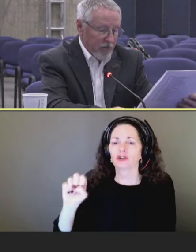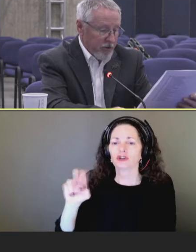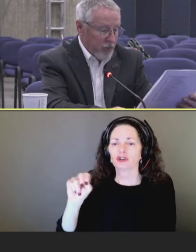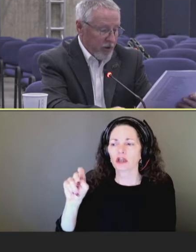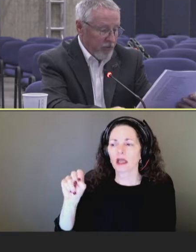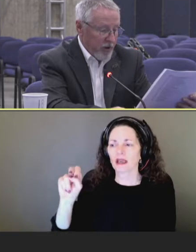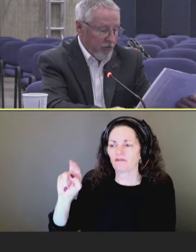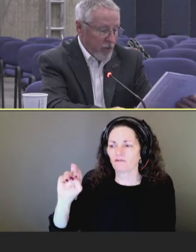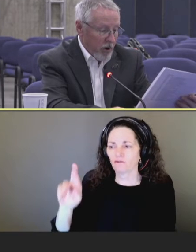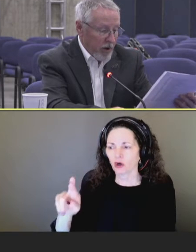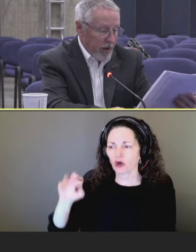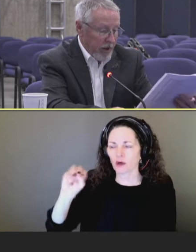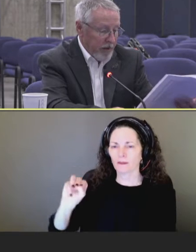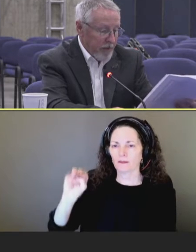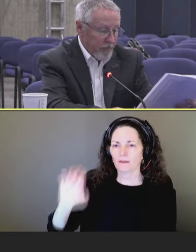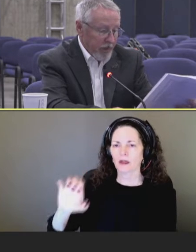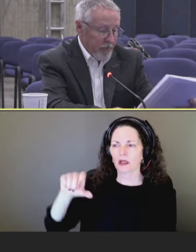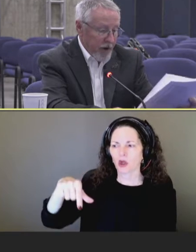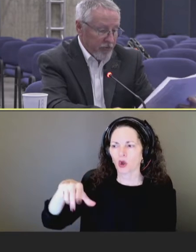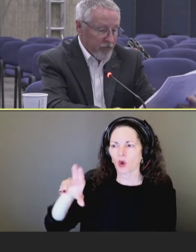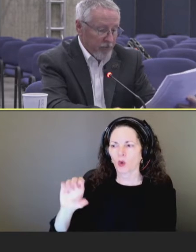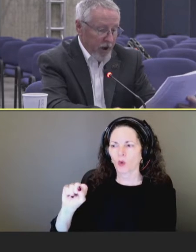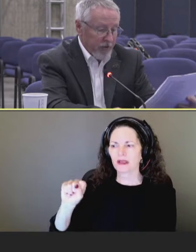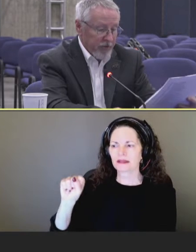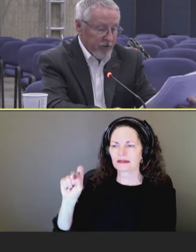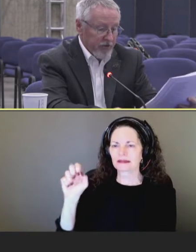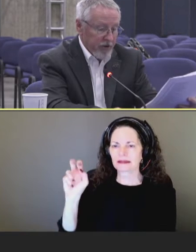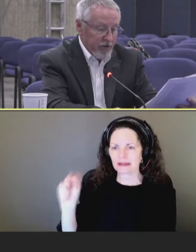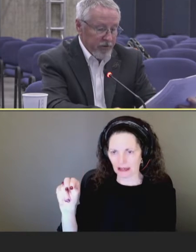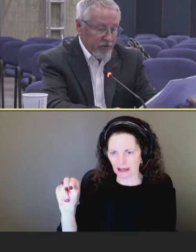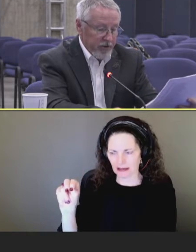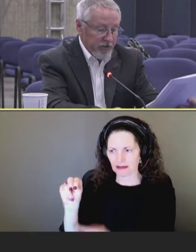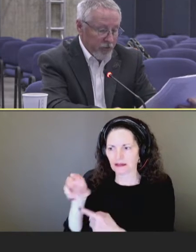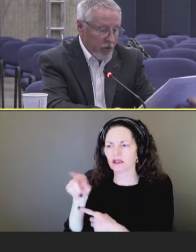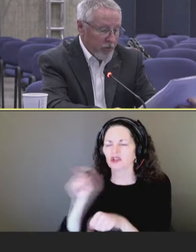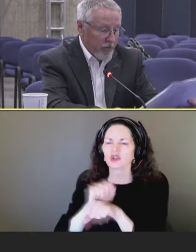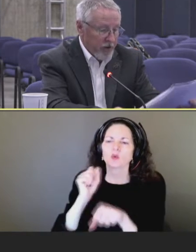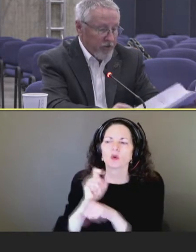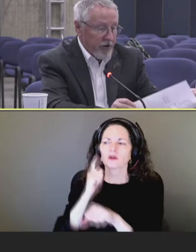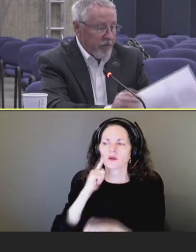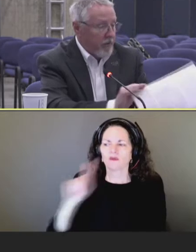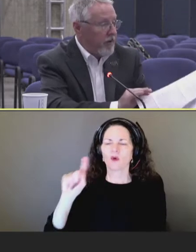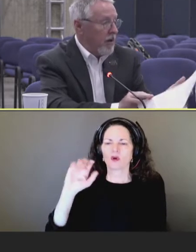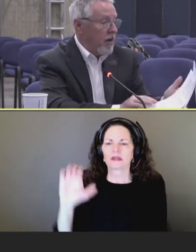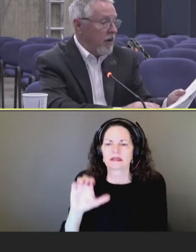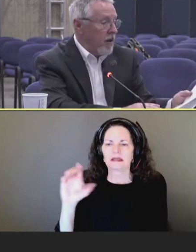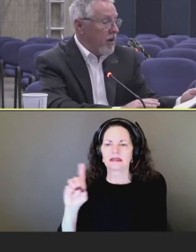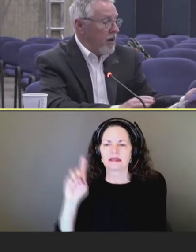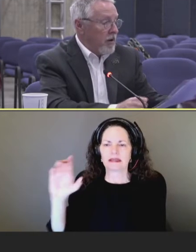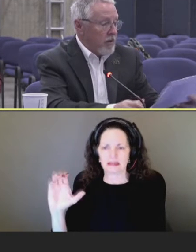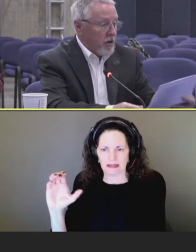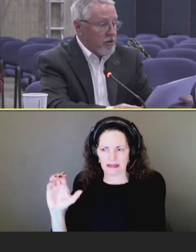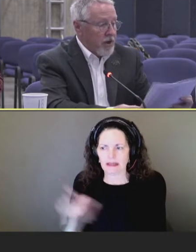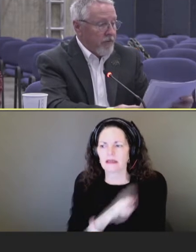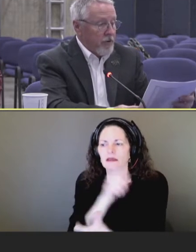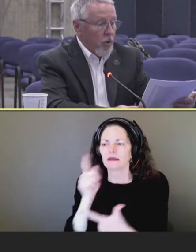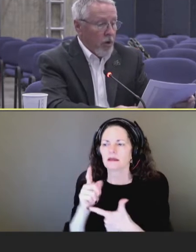the 2024 Clade Mpox response at the Centers for Disease Control and Prevention. Dr. Tevin Warren,